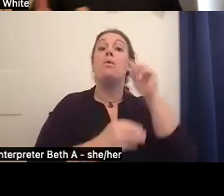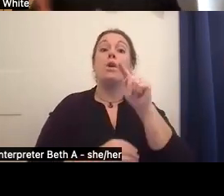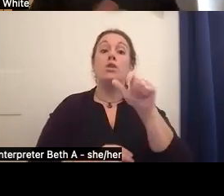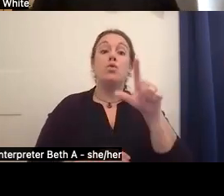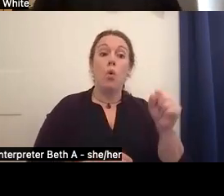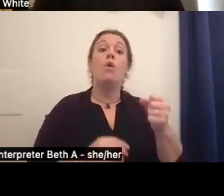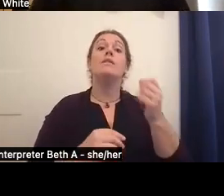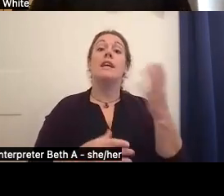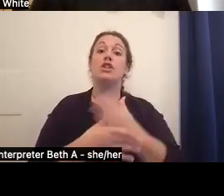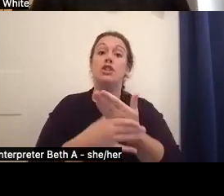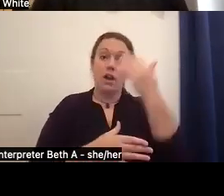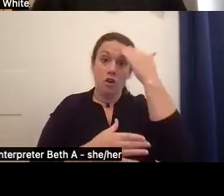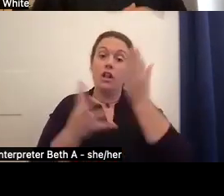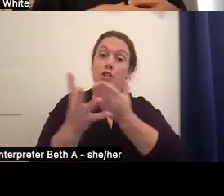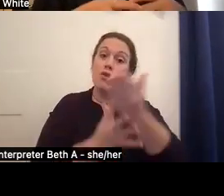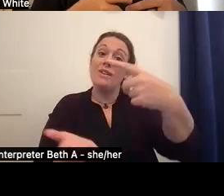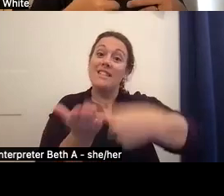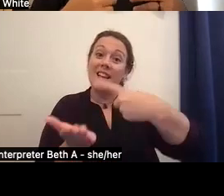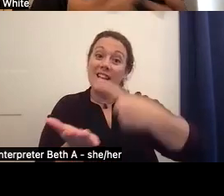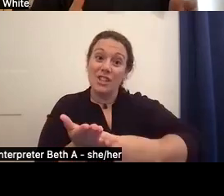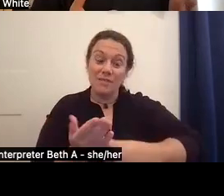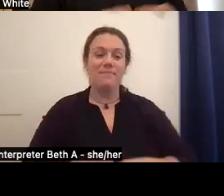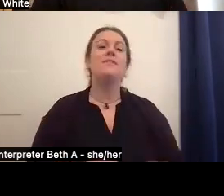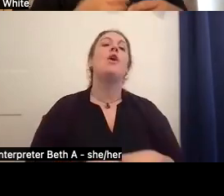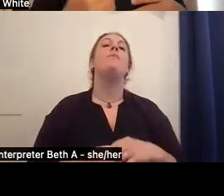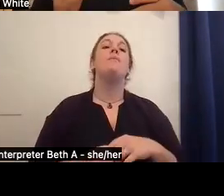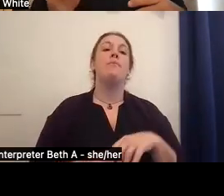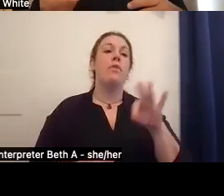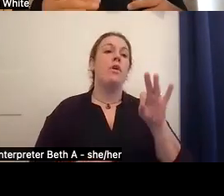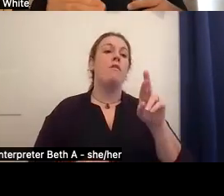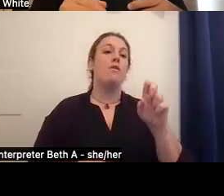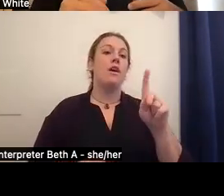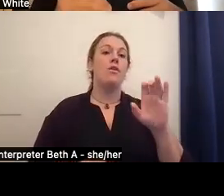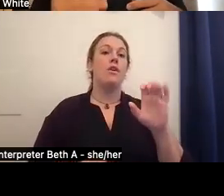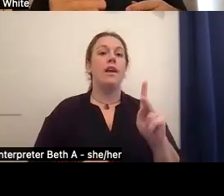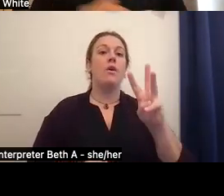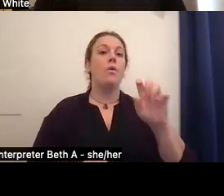So Frederick Wilkerson Waugh was born in Langford, I'm not going to read everything to you but he did